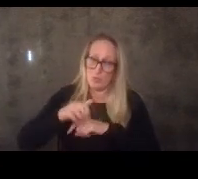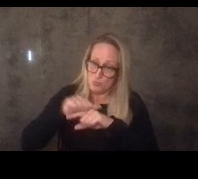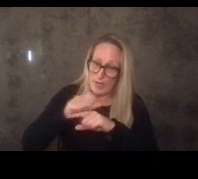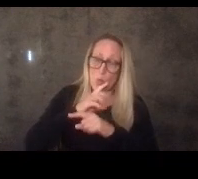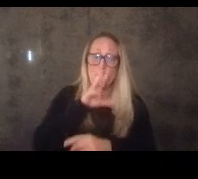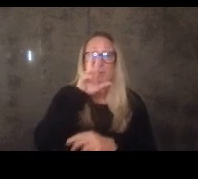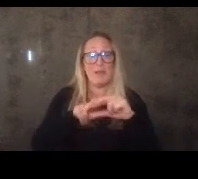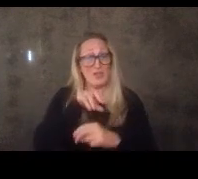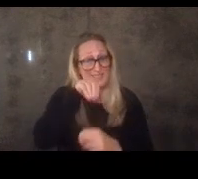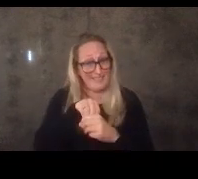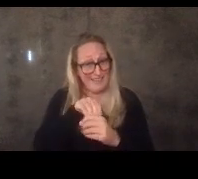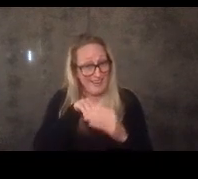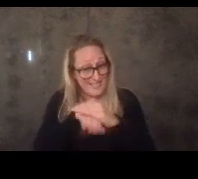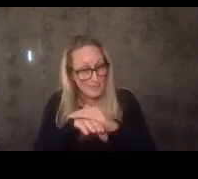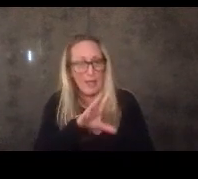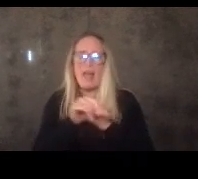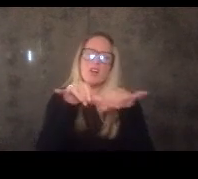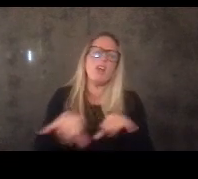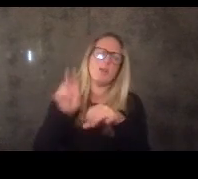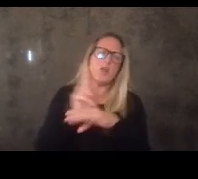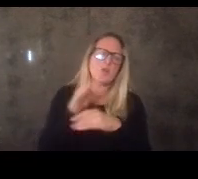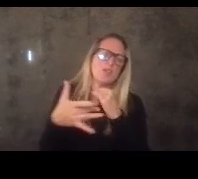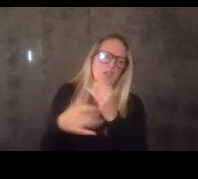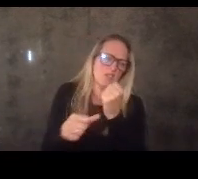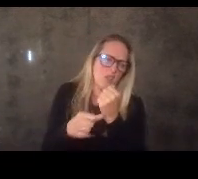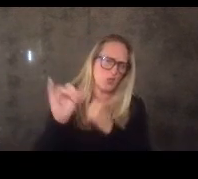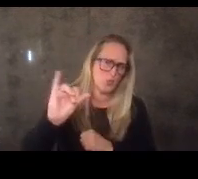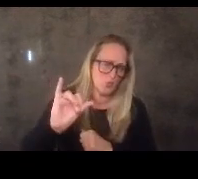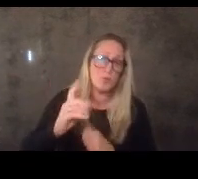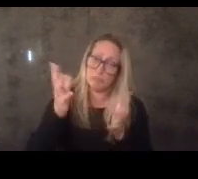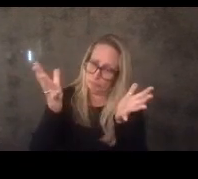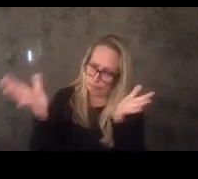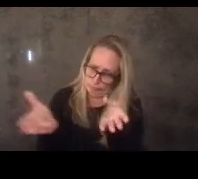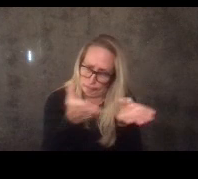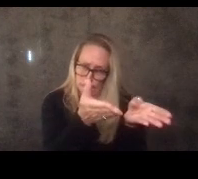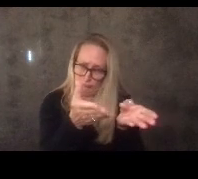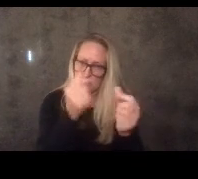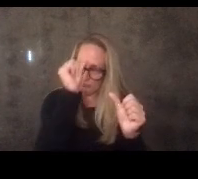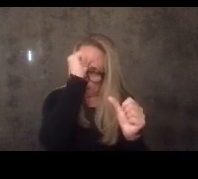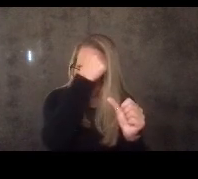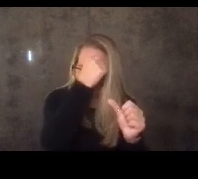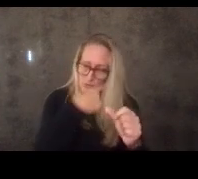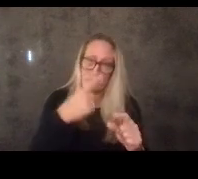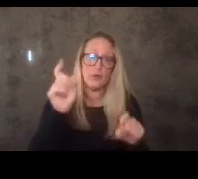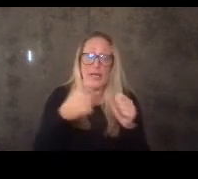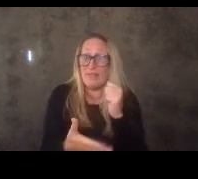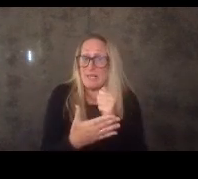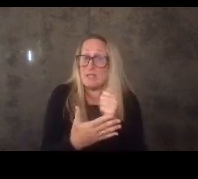commonly use assistive technologies. So I encourage you to keep us in mind if you're ever in need of assistance and